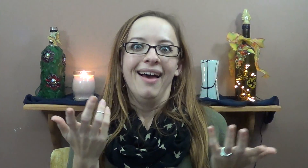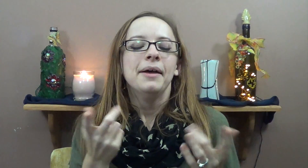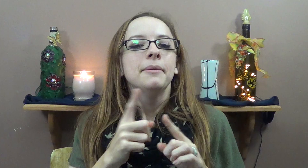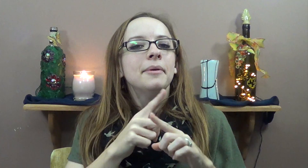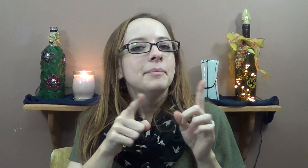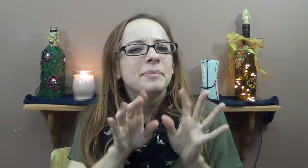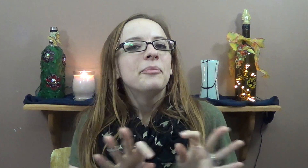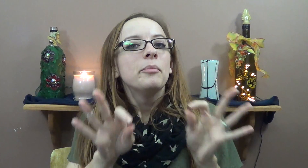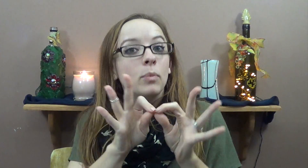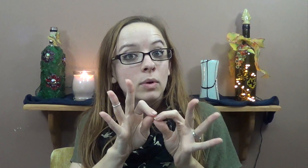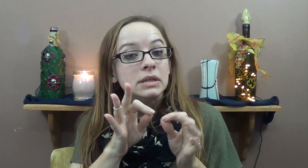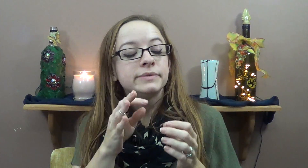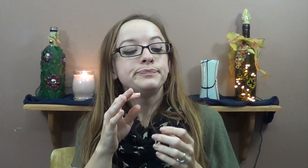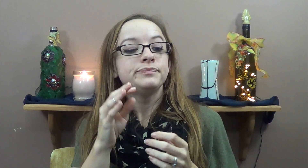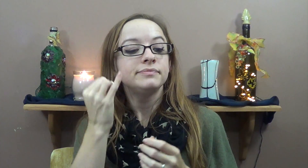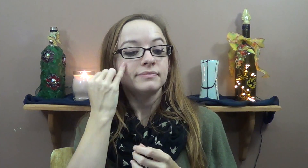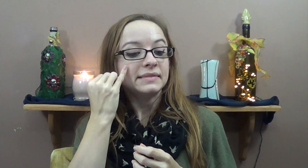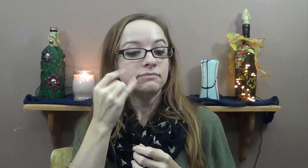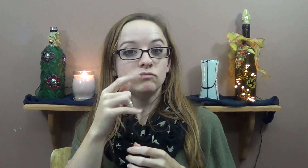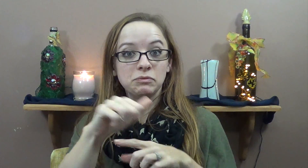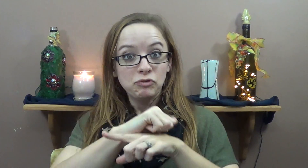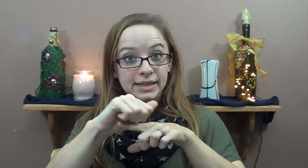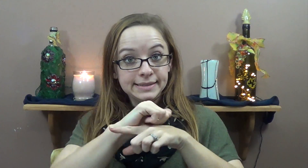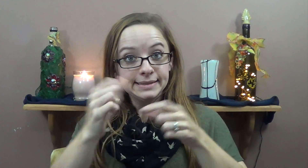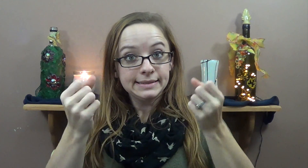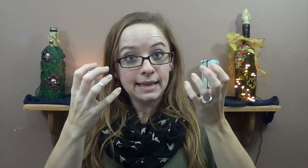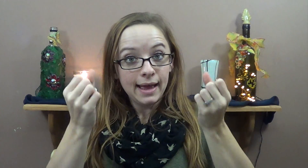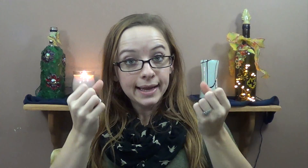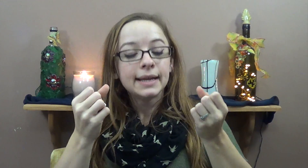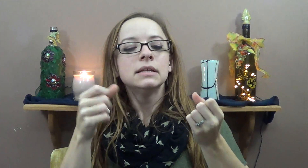you know moving your face in all these ways, but it's so important you learn to do it.